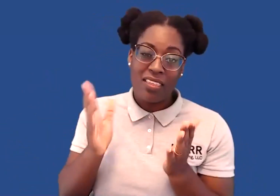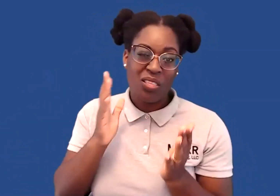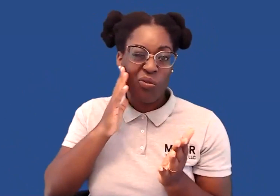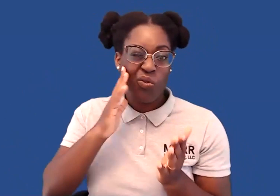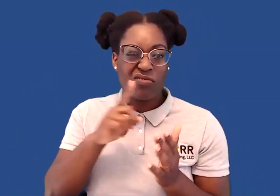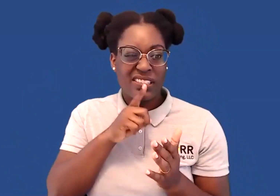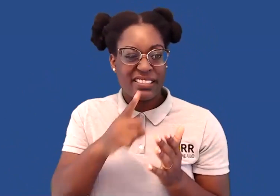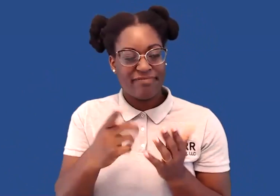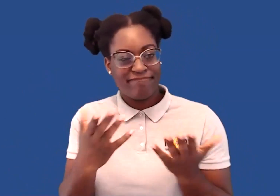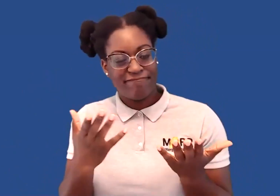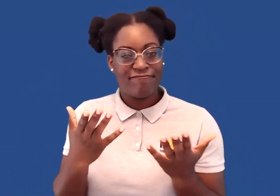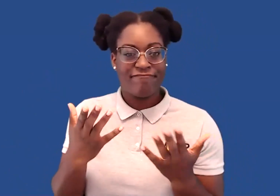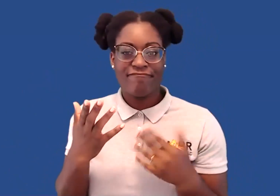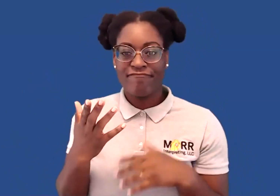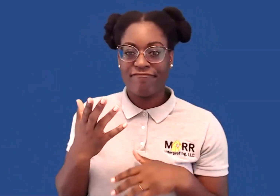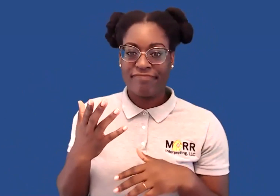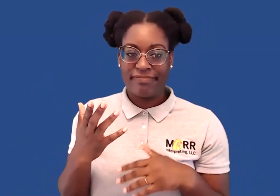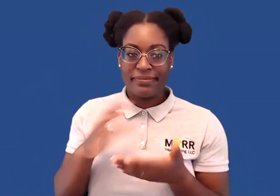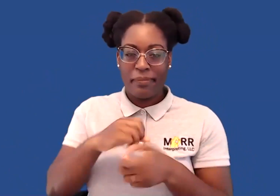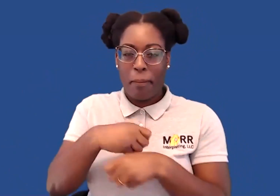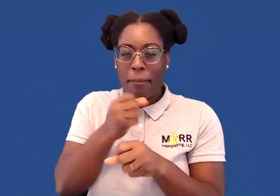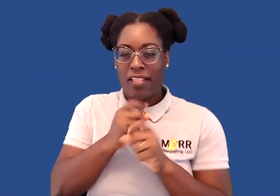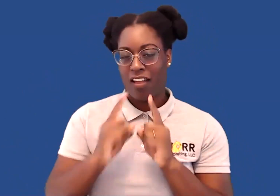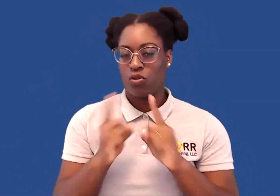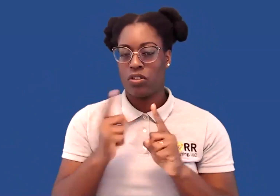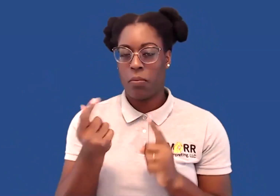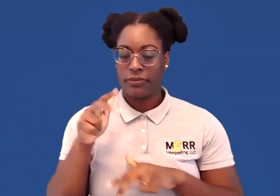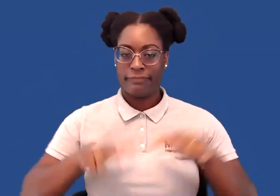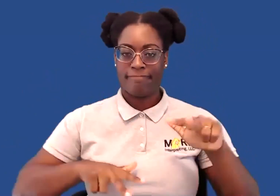So I think it depends on what your programmatic needs are.